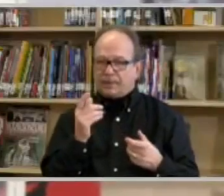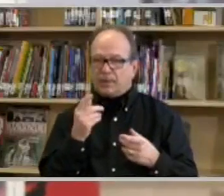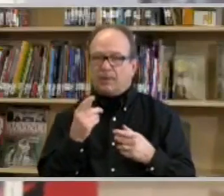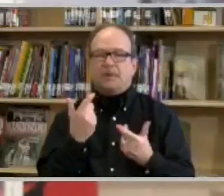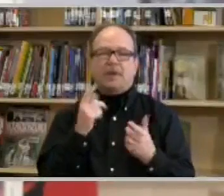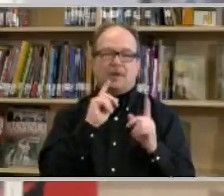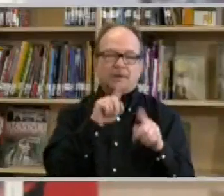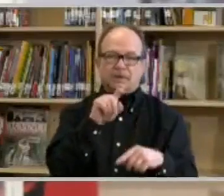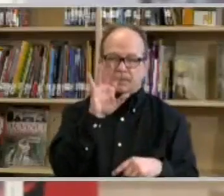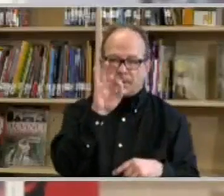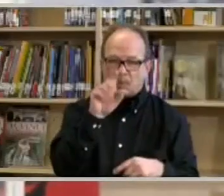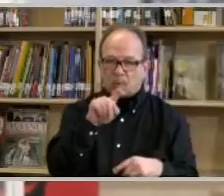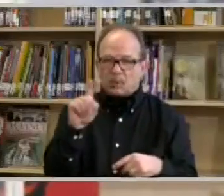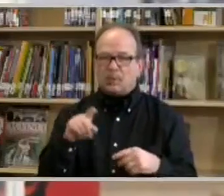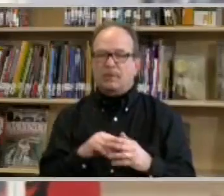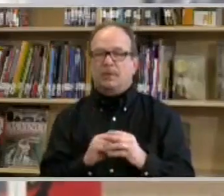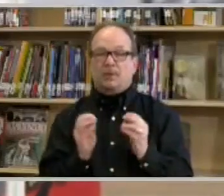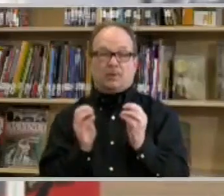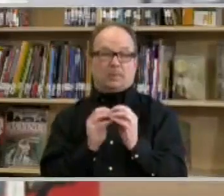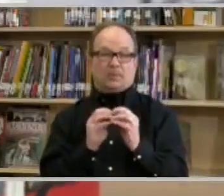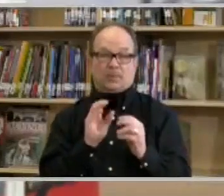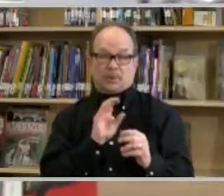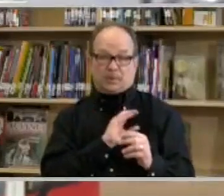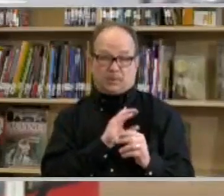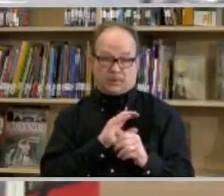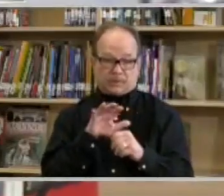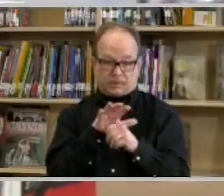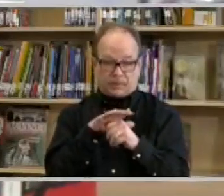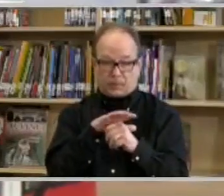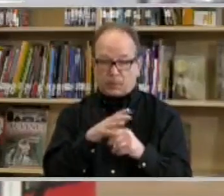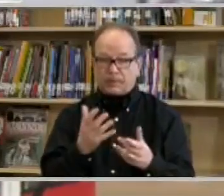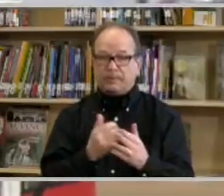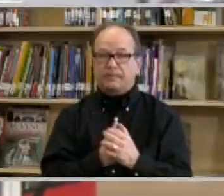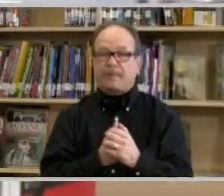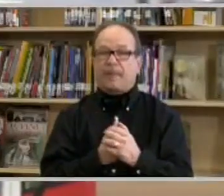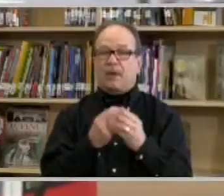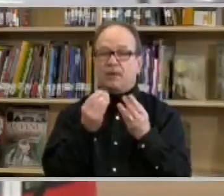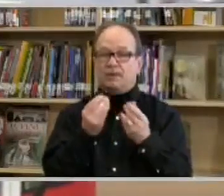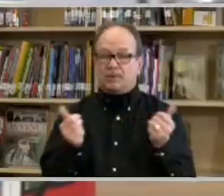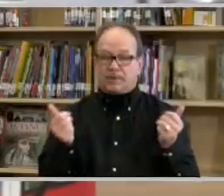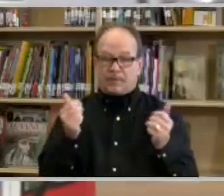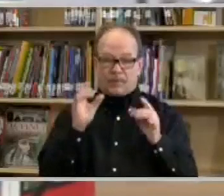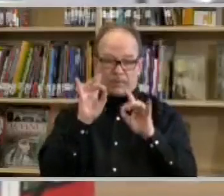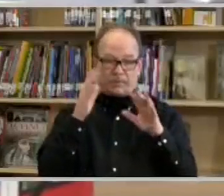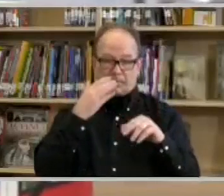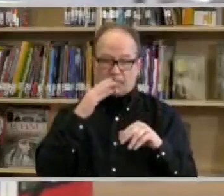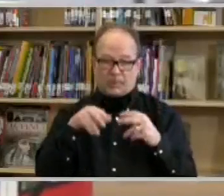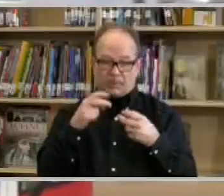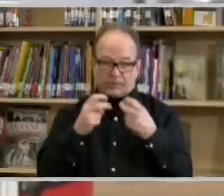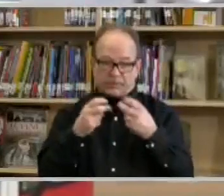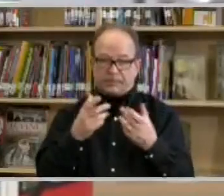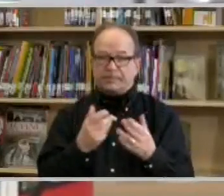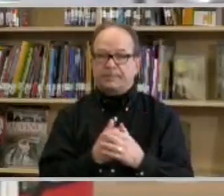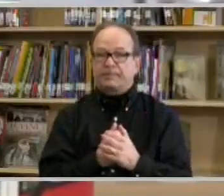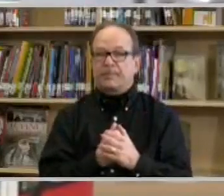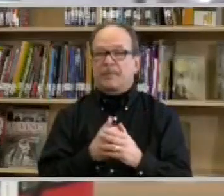RESPONSIVENESS TO 9-1-1, INCREASING POLICE PRESENCE, AND IMPROVING COMMUNITY RELATIONS,